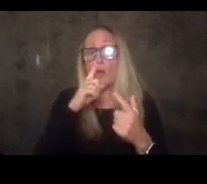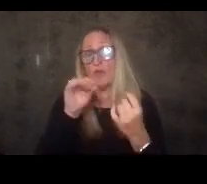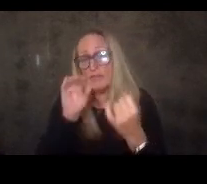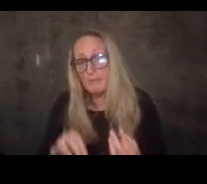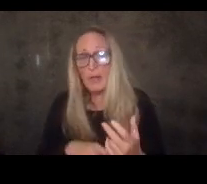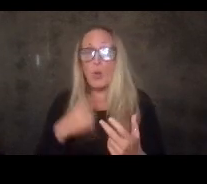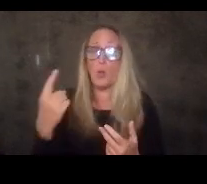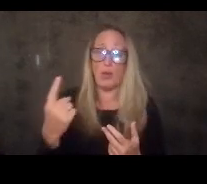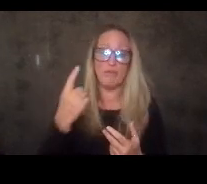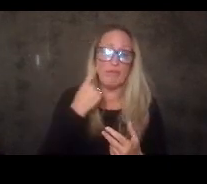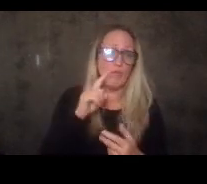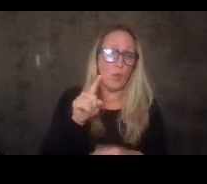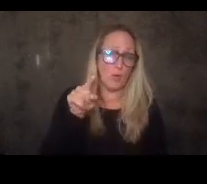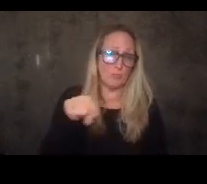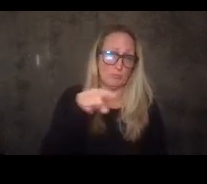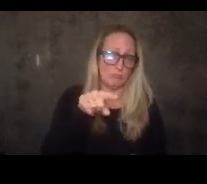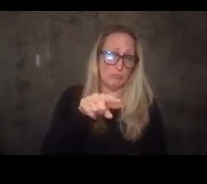feedback options, and one for those screen tip styles.